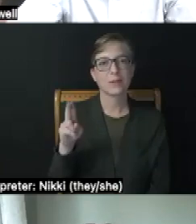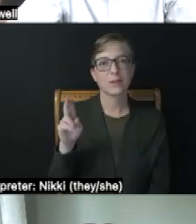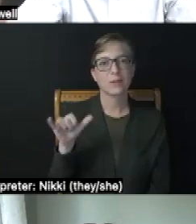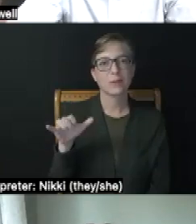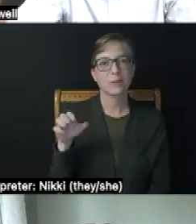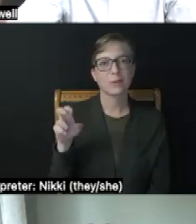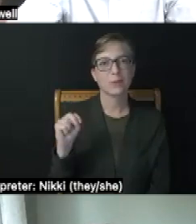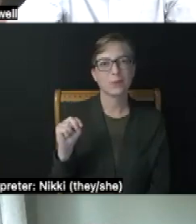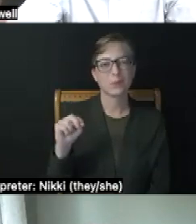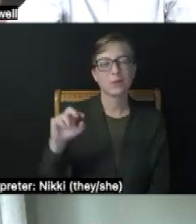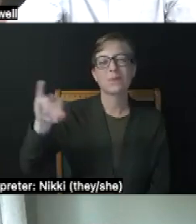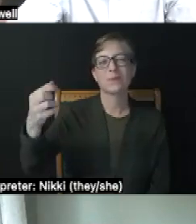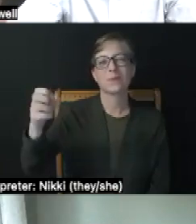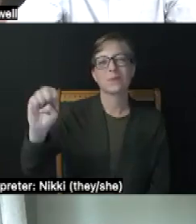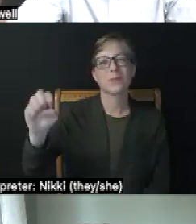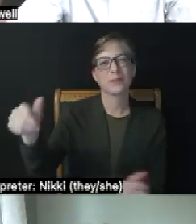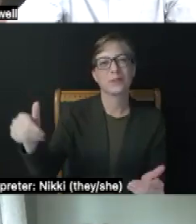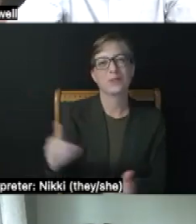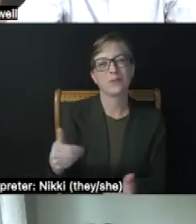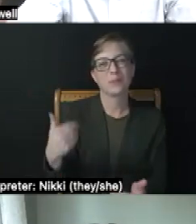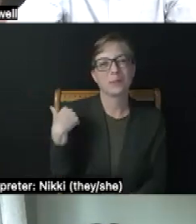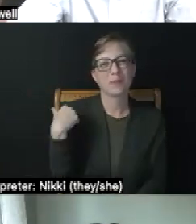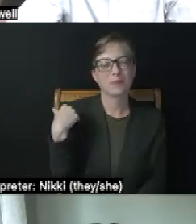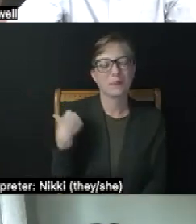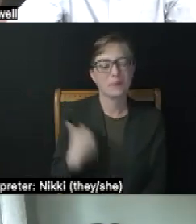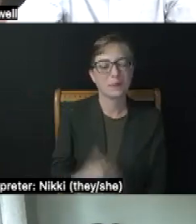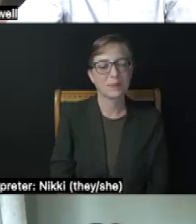I'm actually going to continue speaking on some of